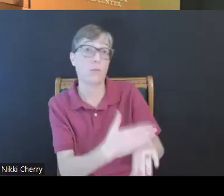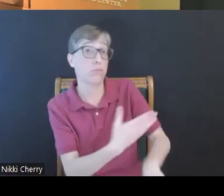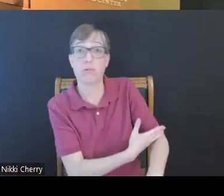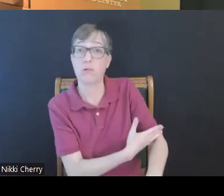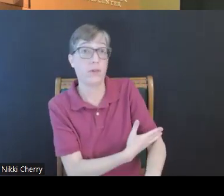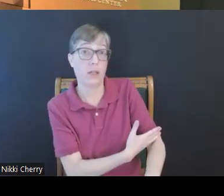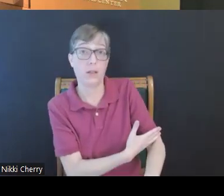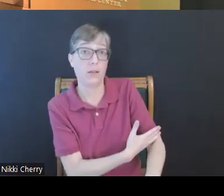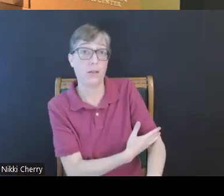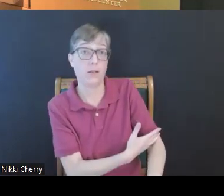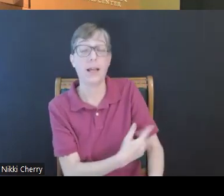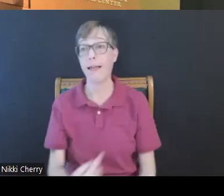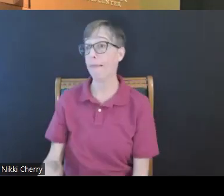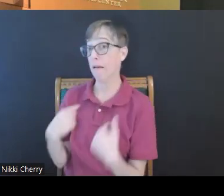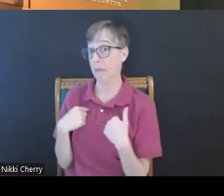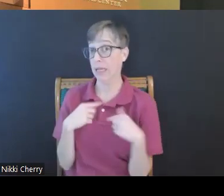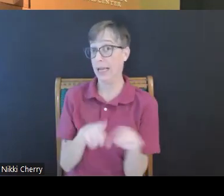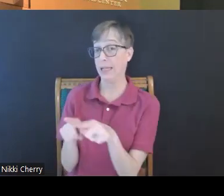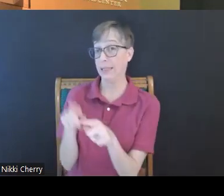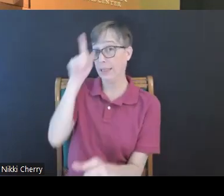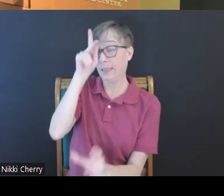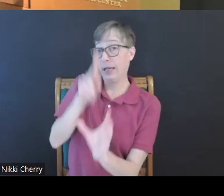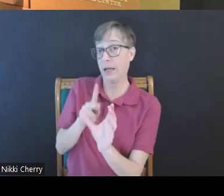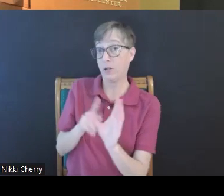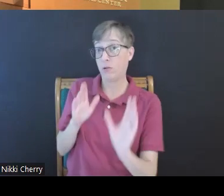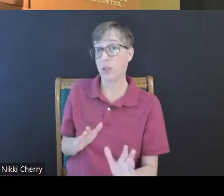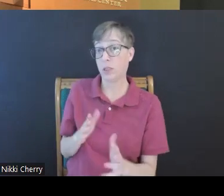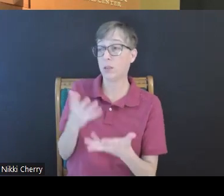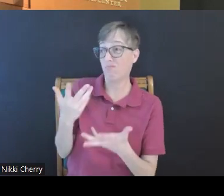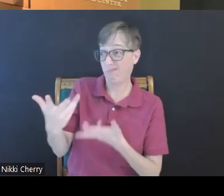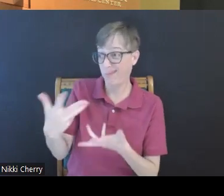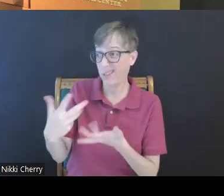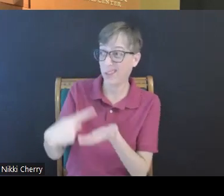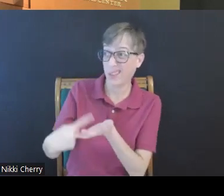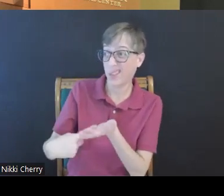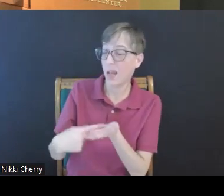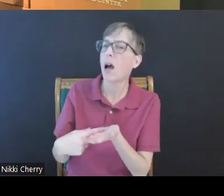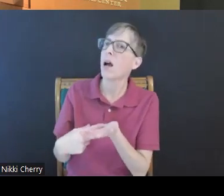say maybe we got the diagnosis wrong you know maybe uh you know we have the right diagnosis